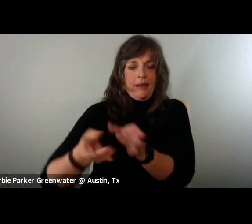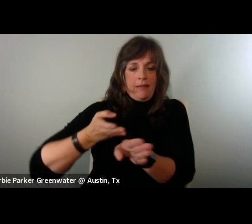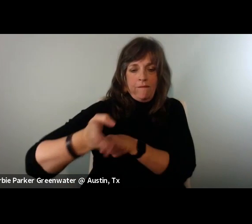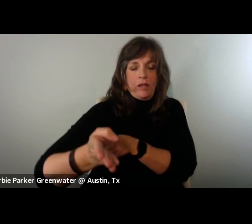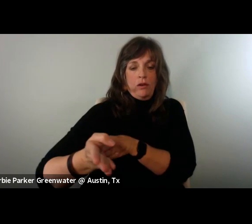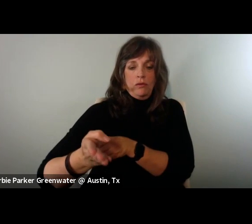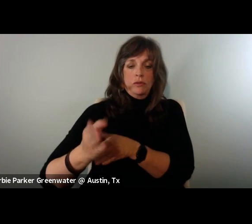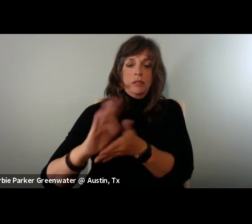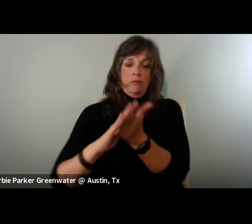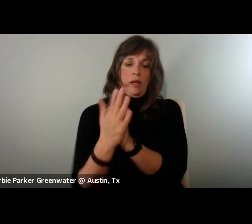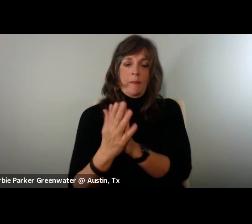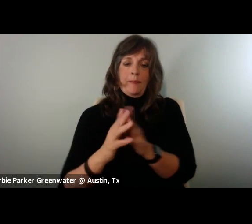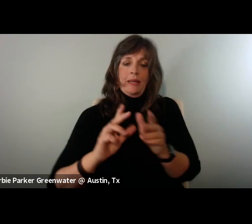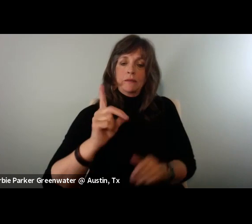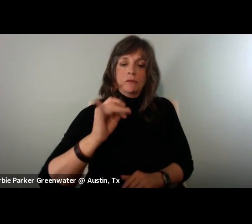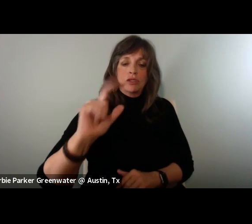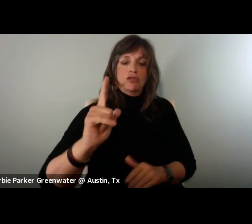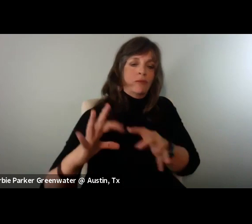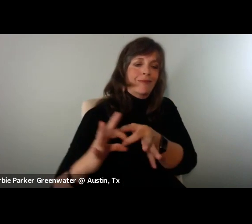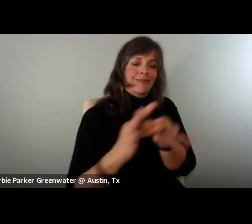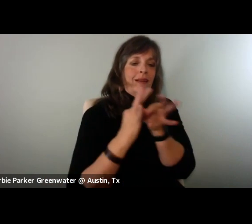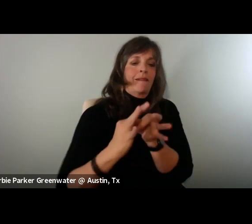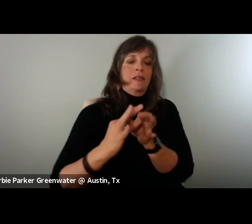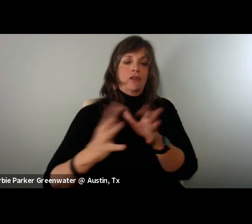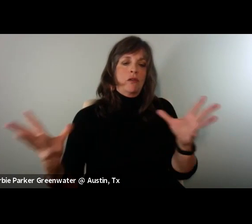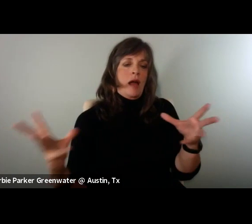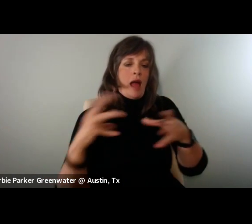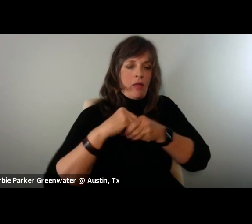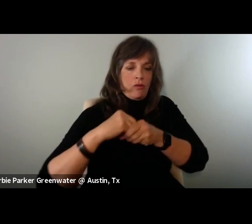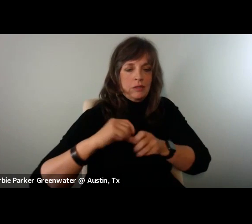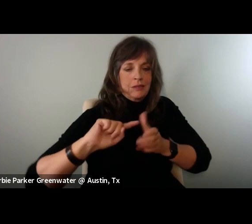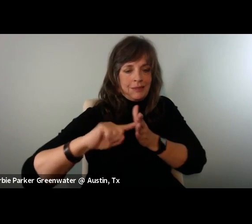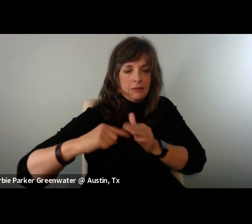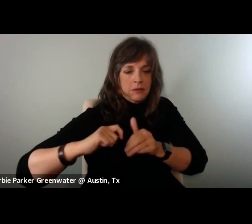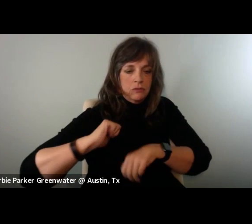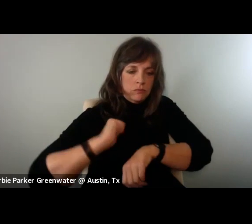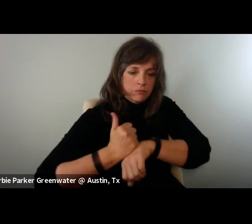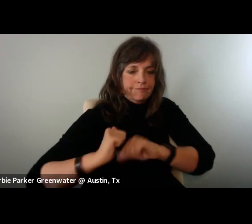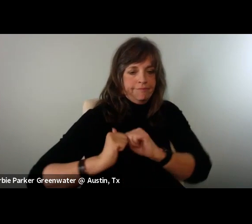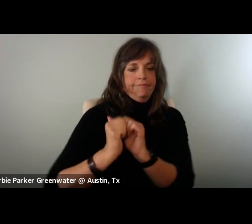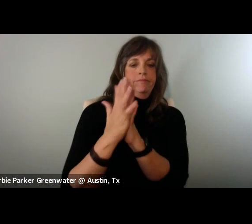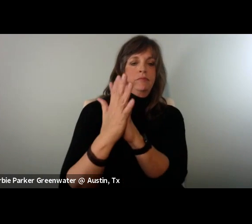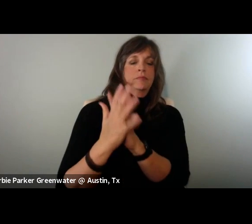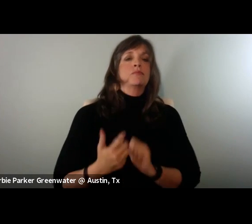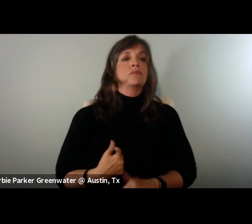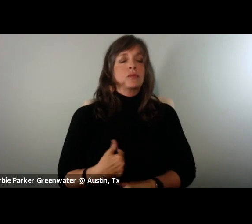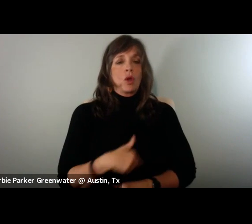to be a justice-oriented, nimble and responsive, community-first organization. We love you, HowlRound.